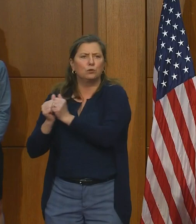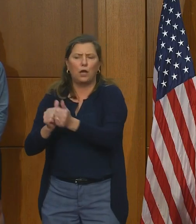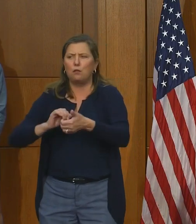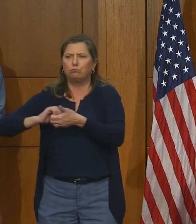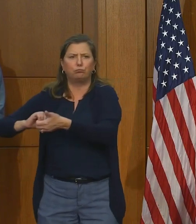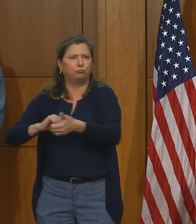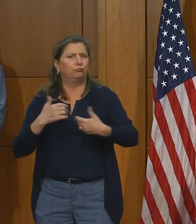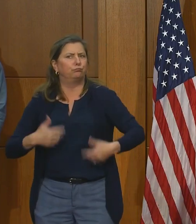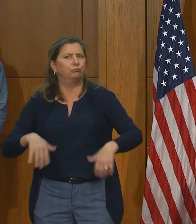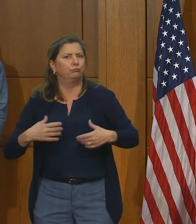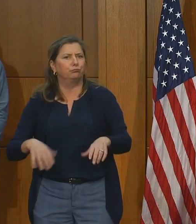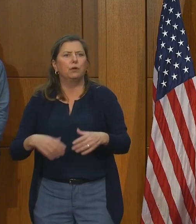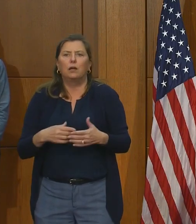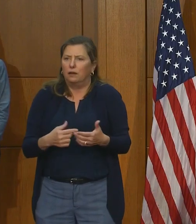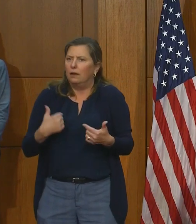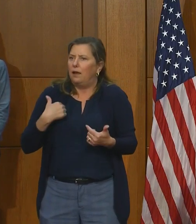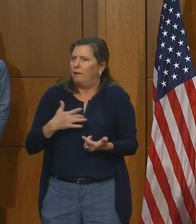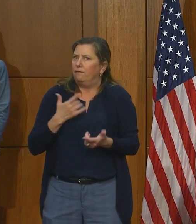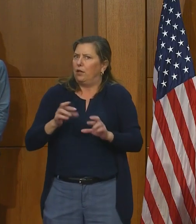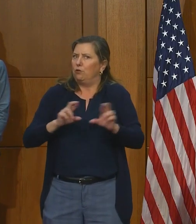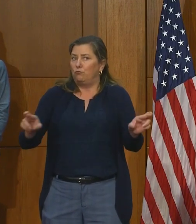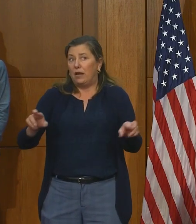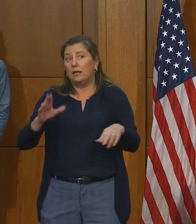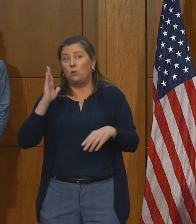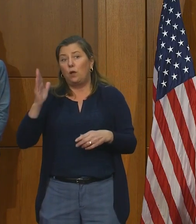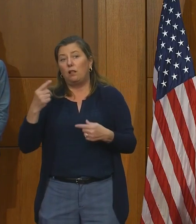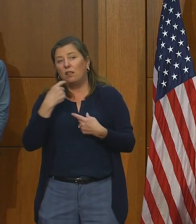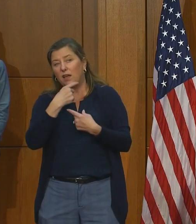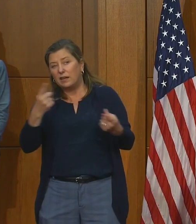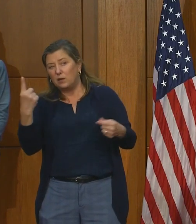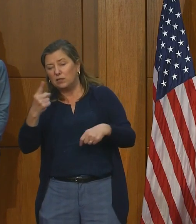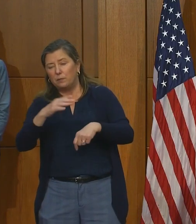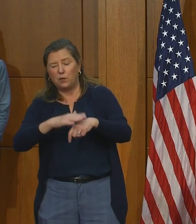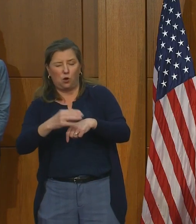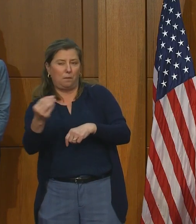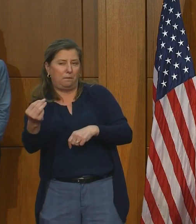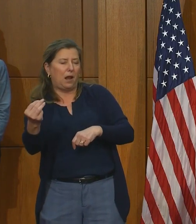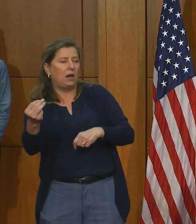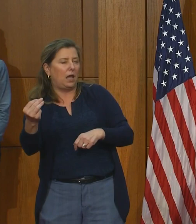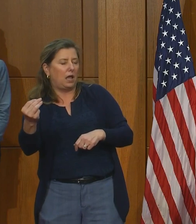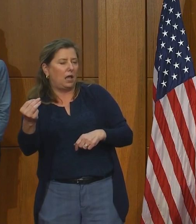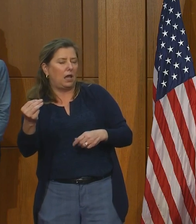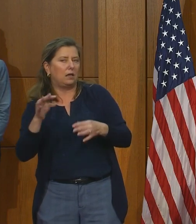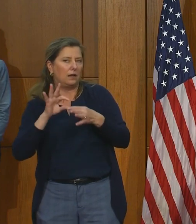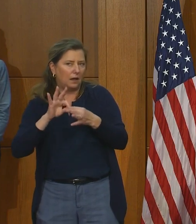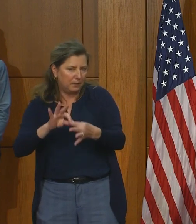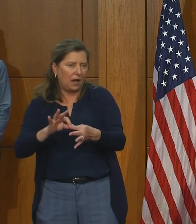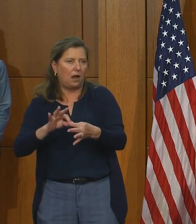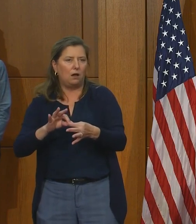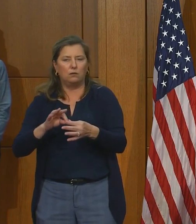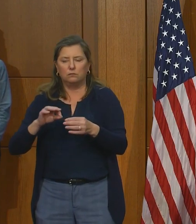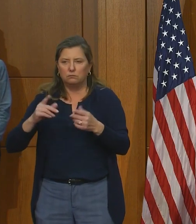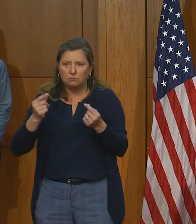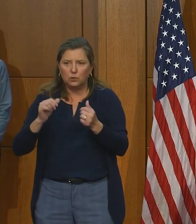WEEKEND. BEEN VERY COLLABORATIVE- AND I'M PREPARED